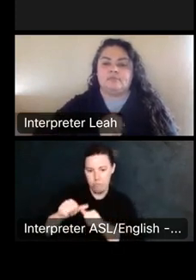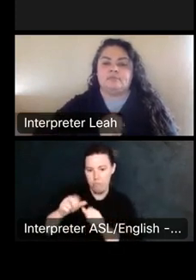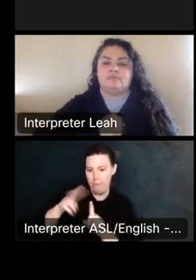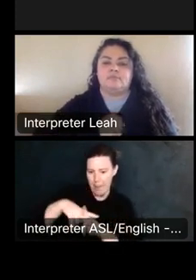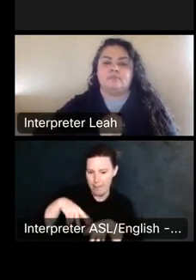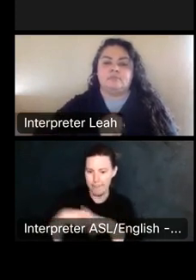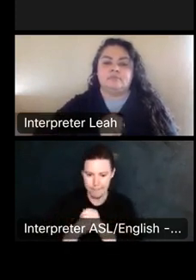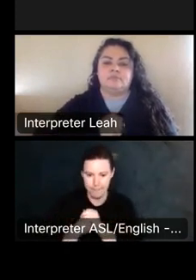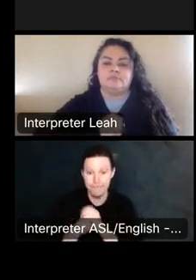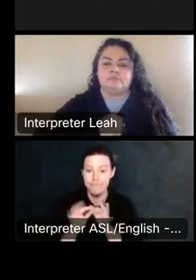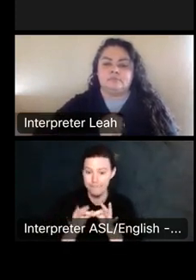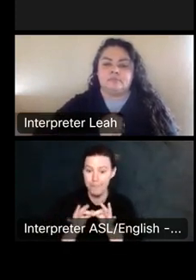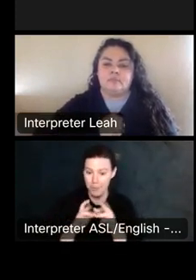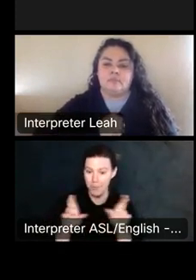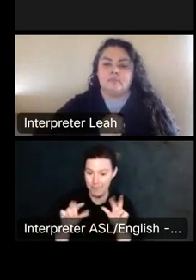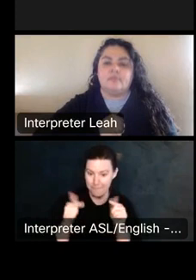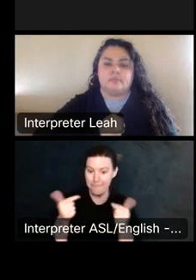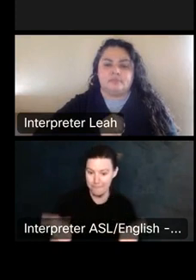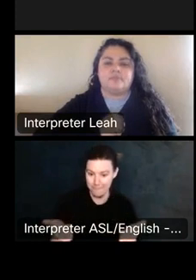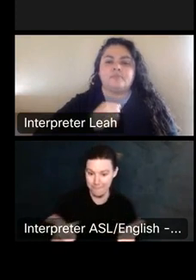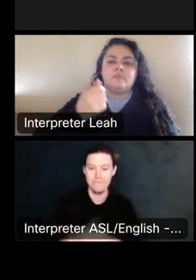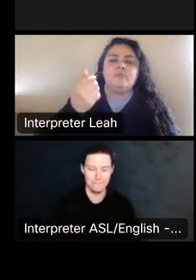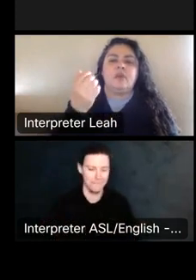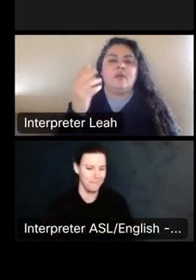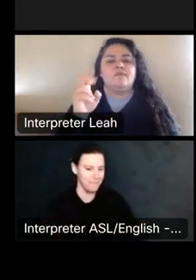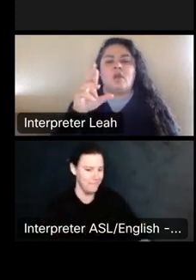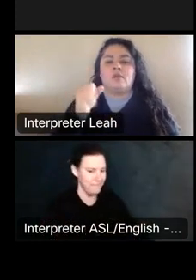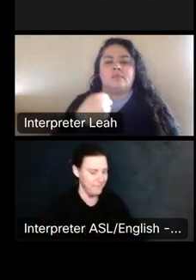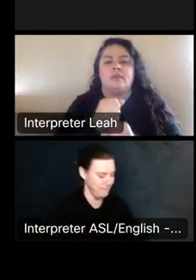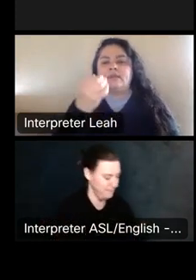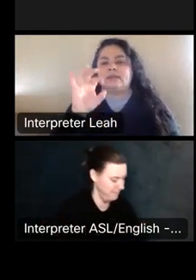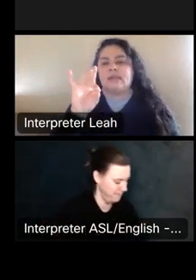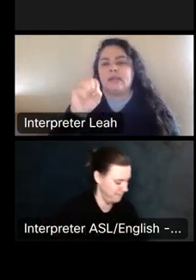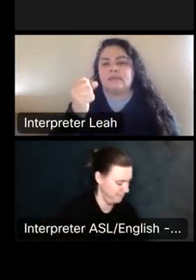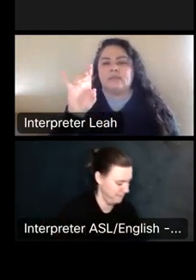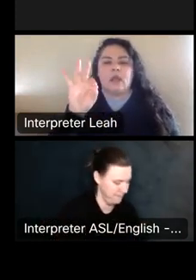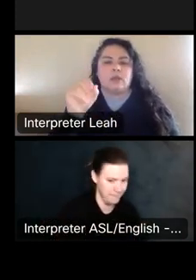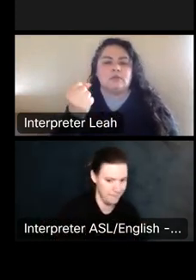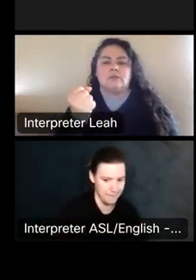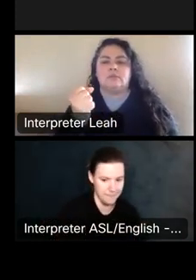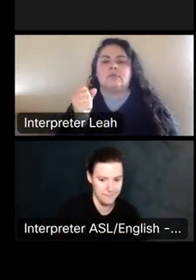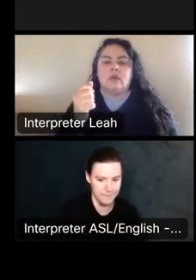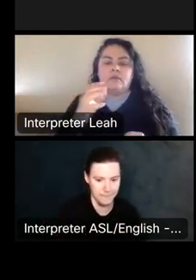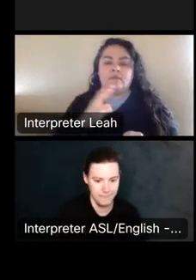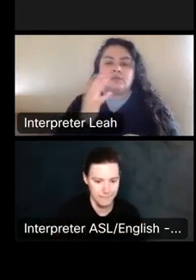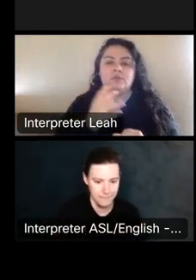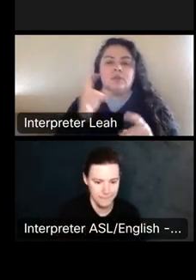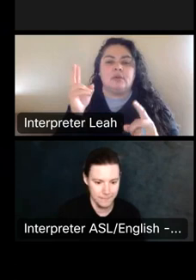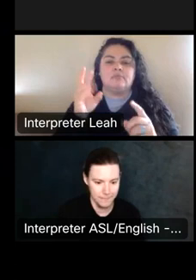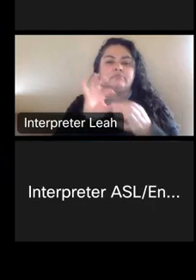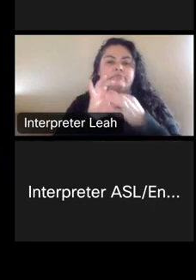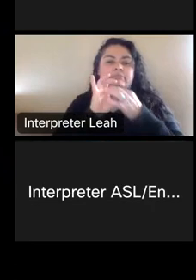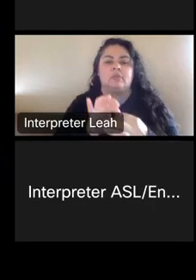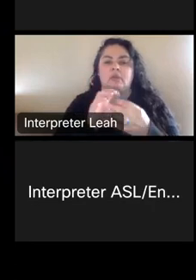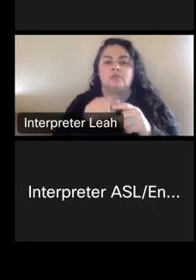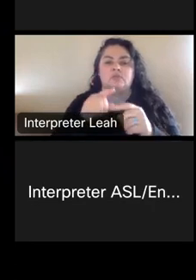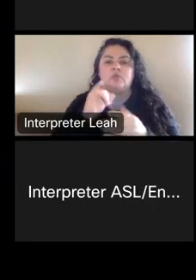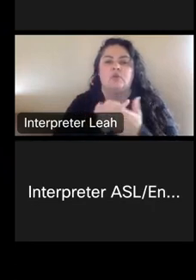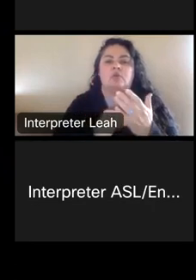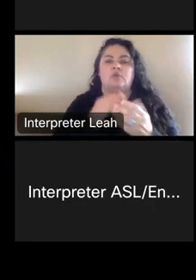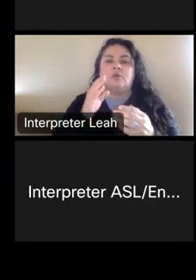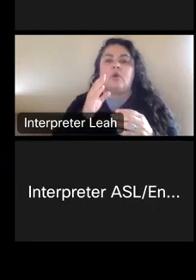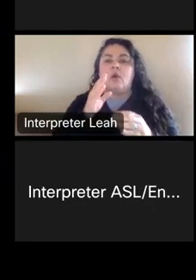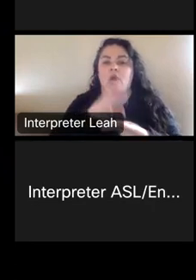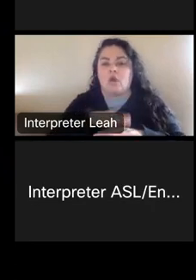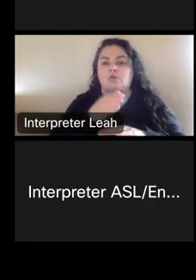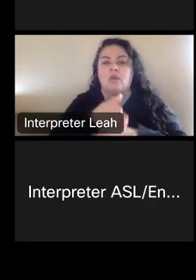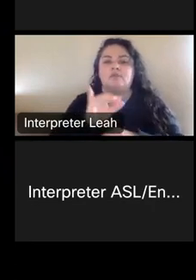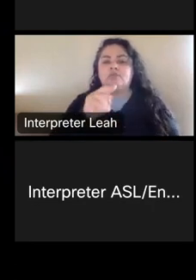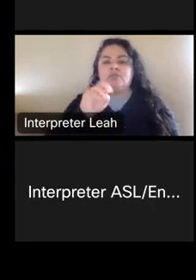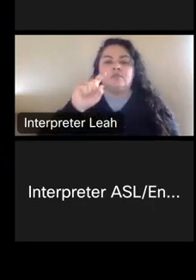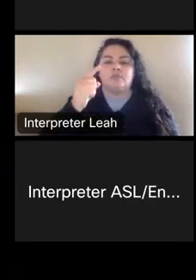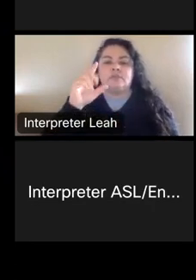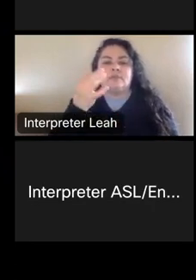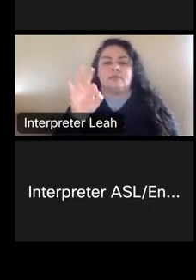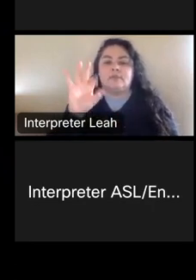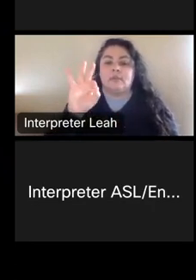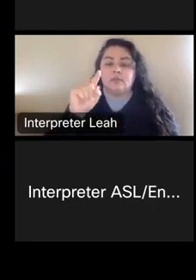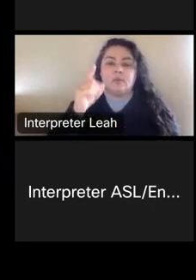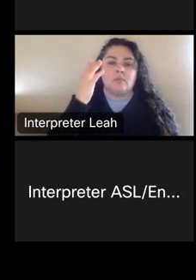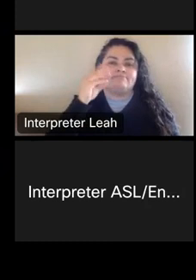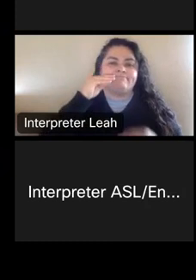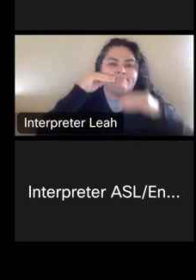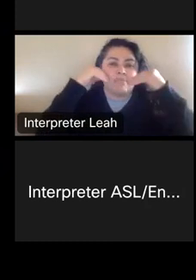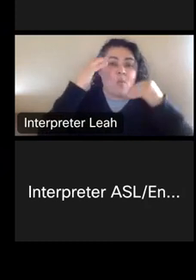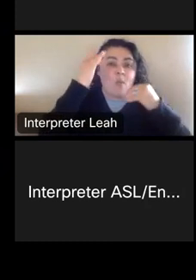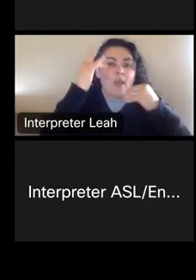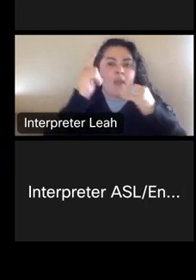980 s and early 90. S. so it came into effect and officially applies to works created honor after June. 1st. 991. I'm smiling because this was a law created by Congress, which means. a law created by congress which means